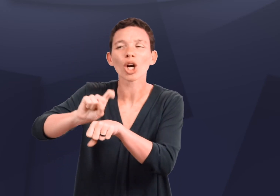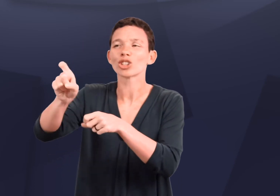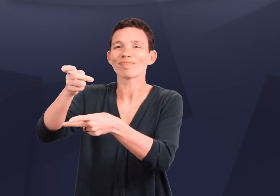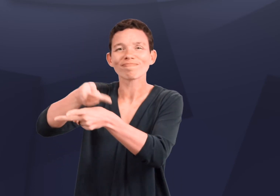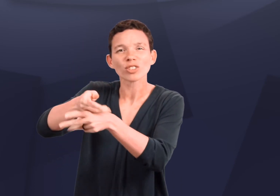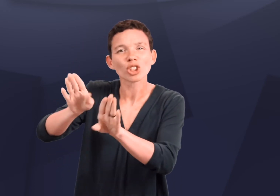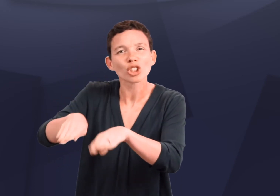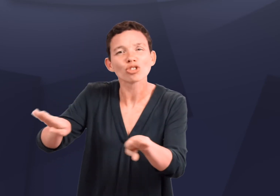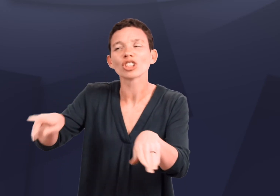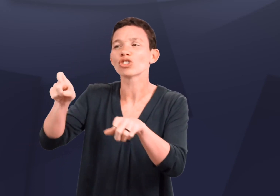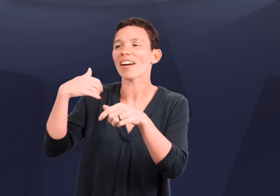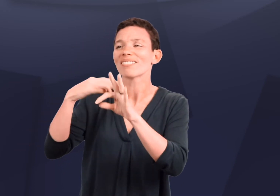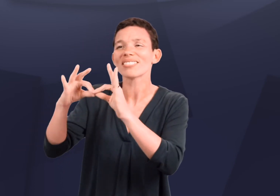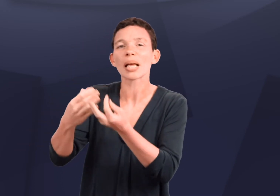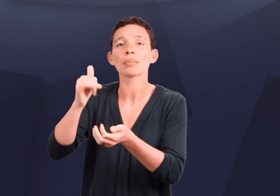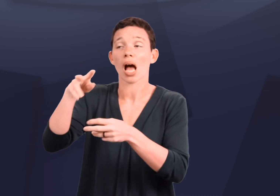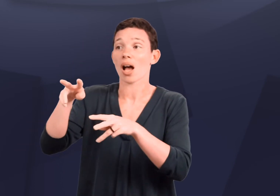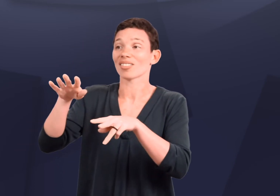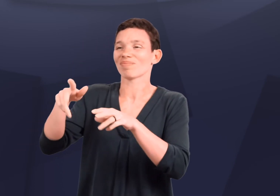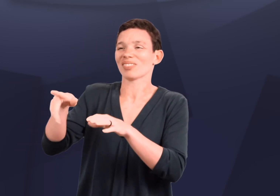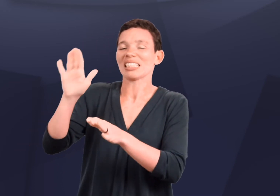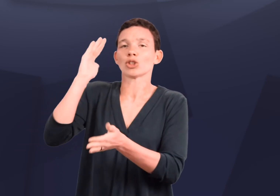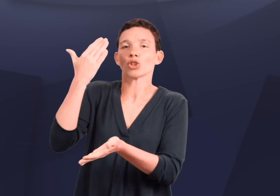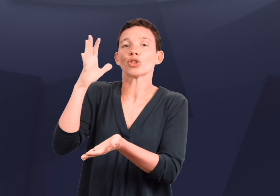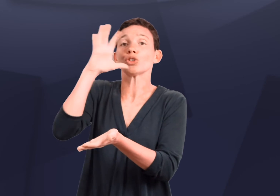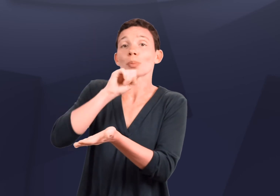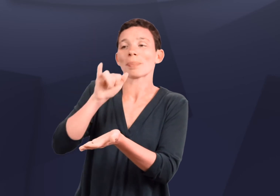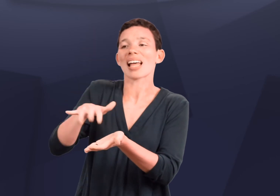that they shouldn't work and instead stay home to be caretakers and have families